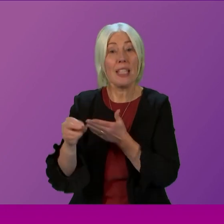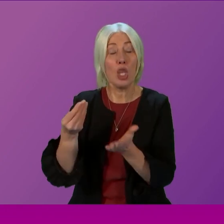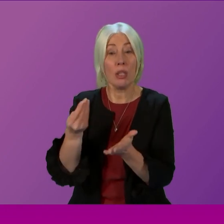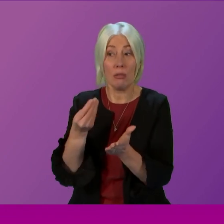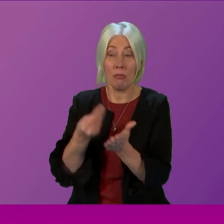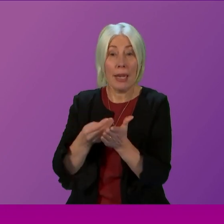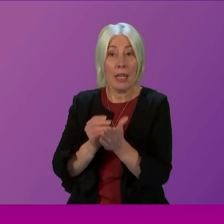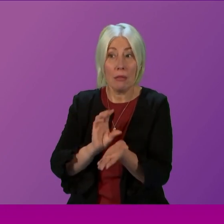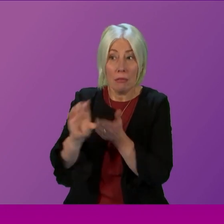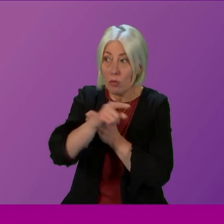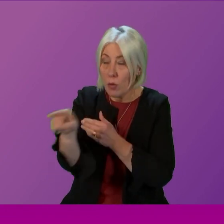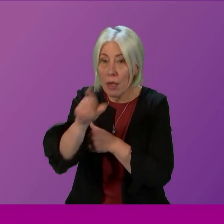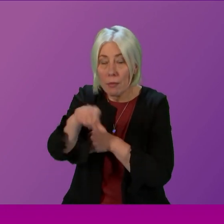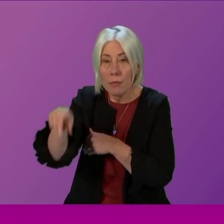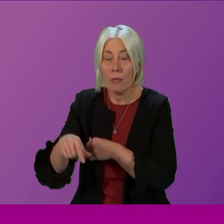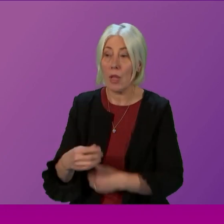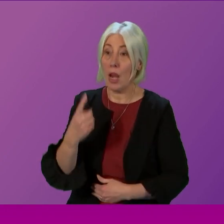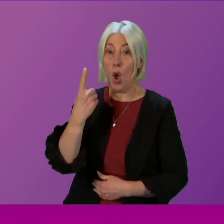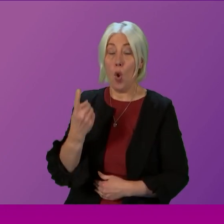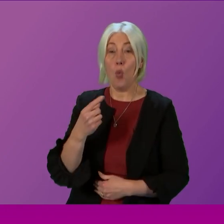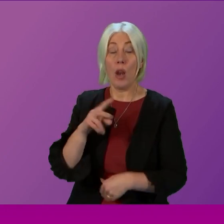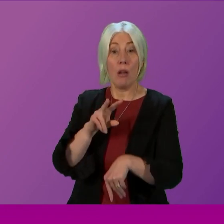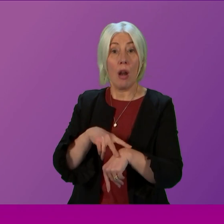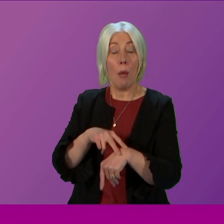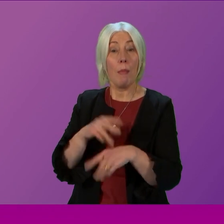Now a police officer who abused his power has resigned, and a sheriff who